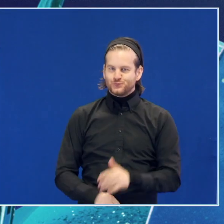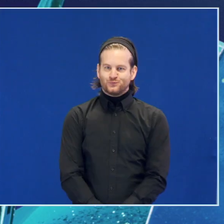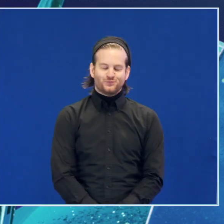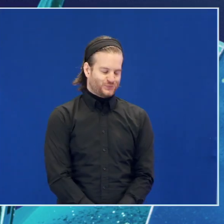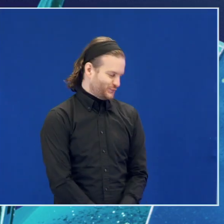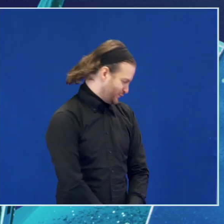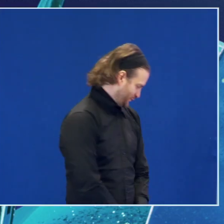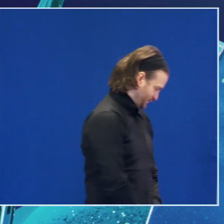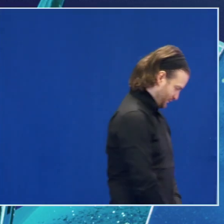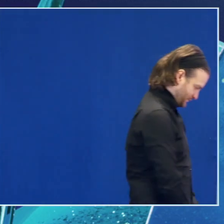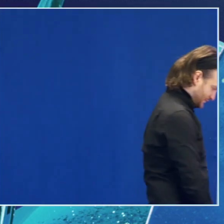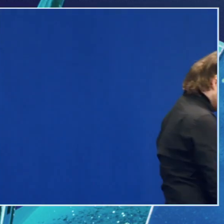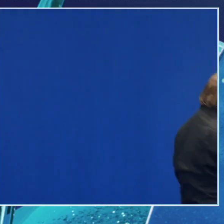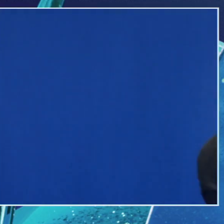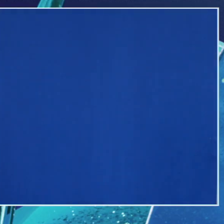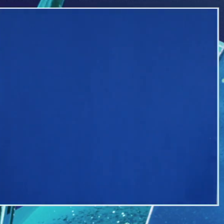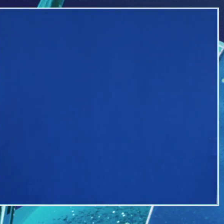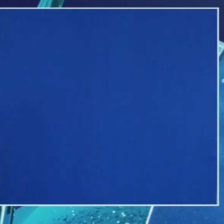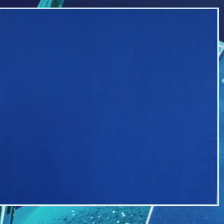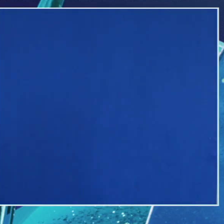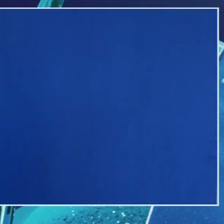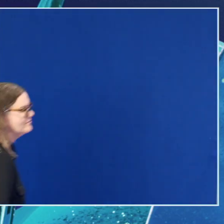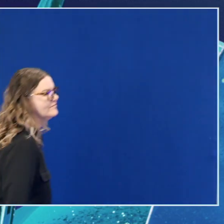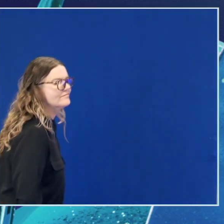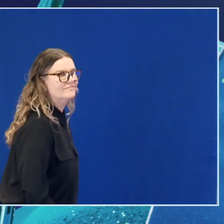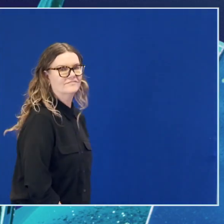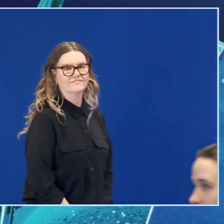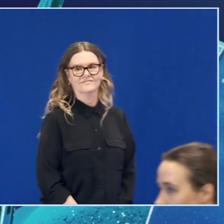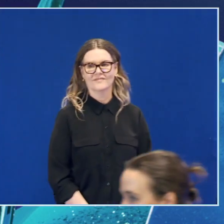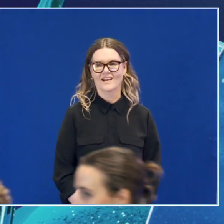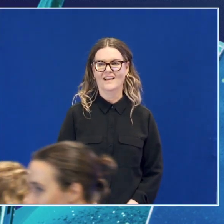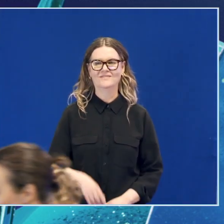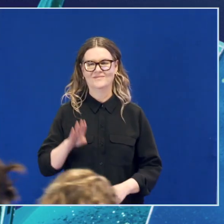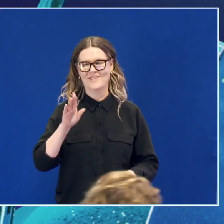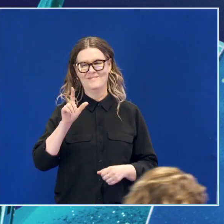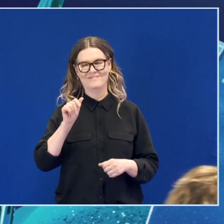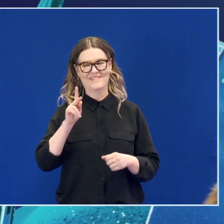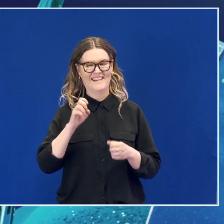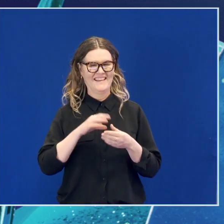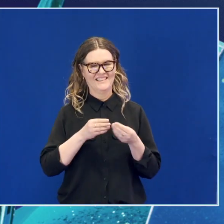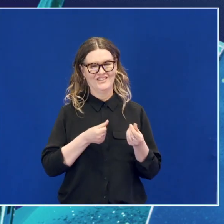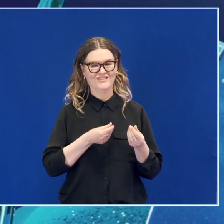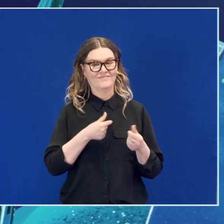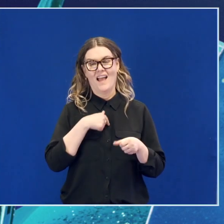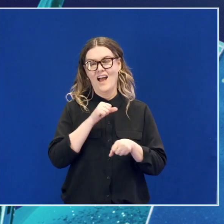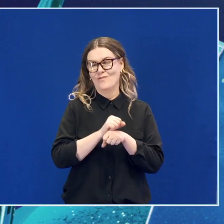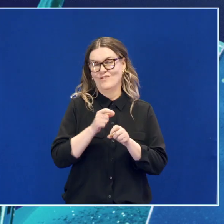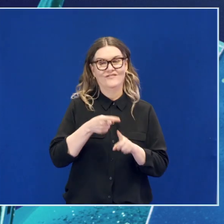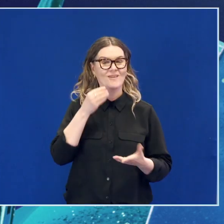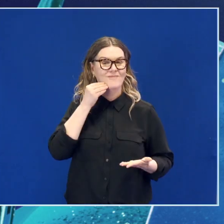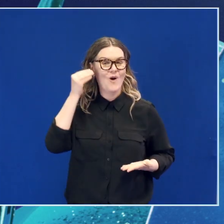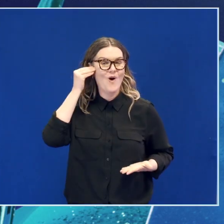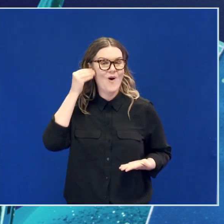so it's extremely inclusive. But I follow a lot of the same principles. The lighting is very important to me.